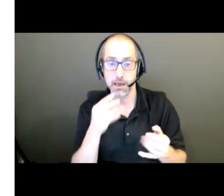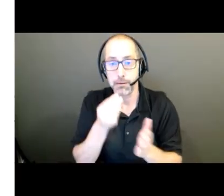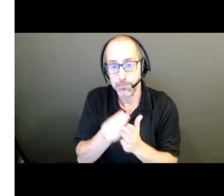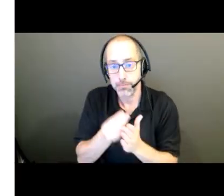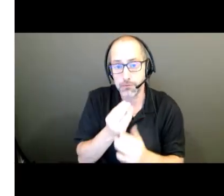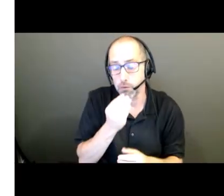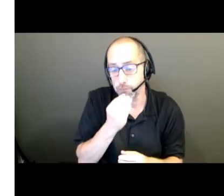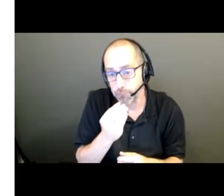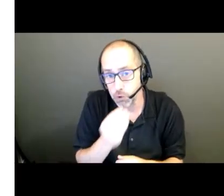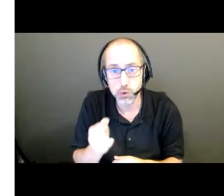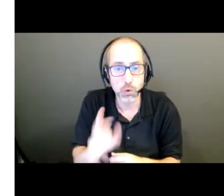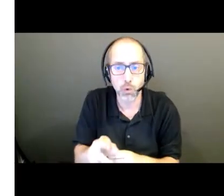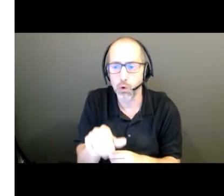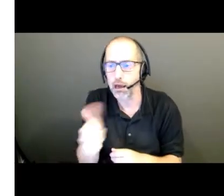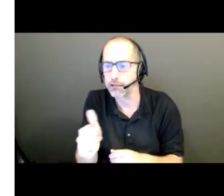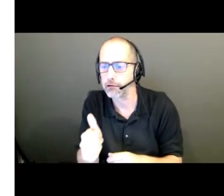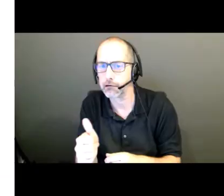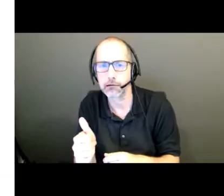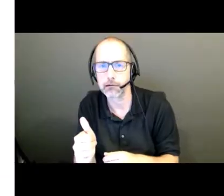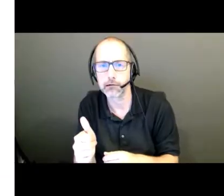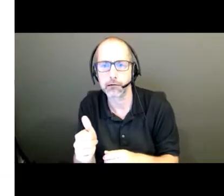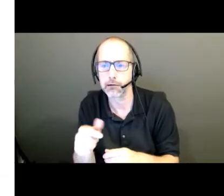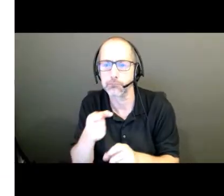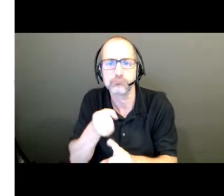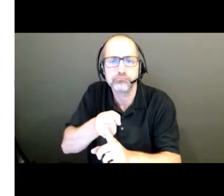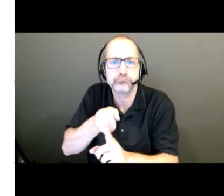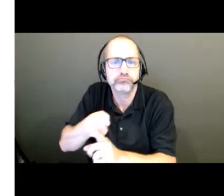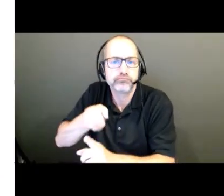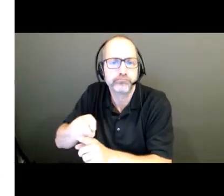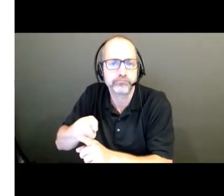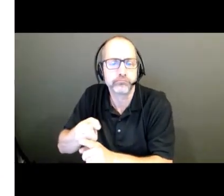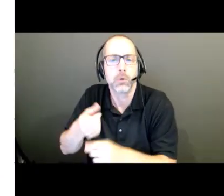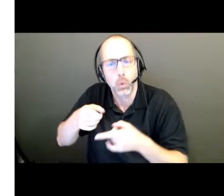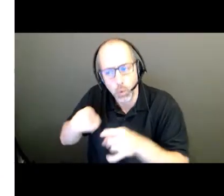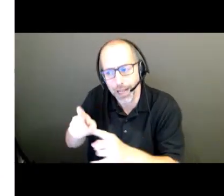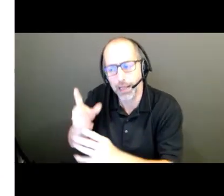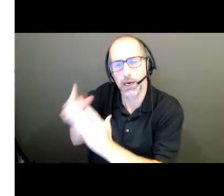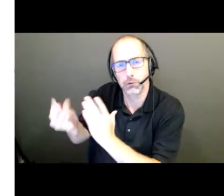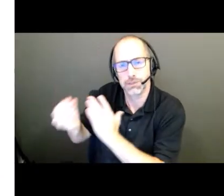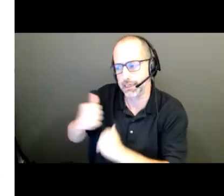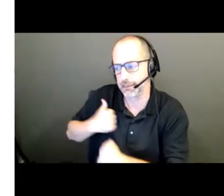while you are abroad. And very quickly, a note about direct costs related to the project.